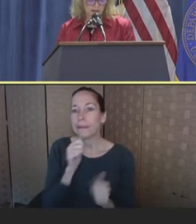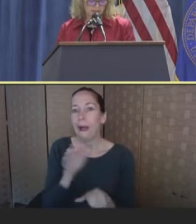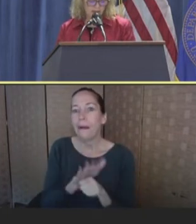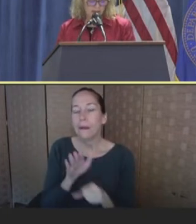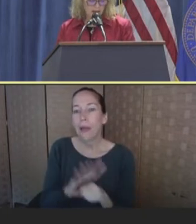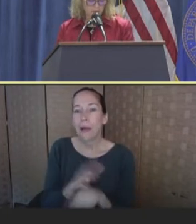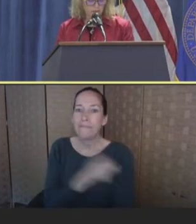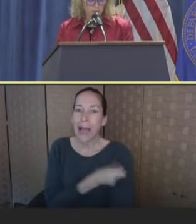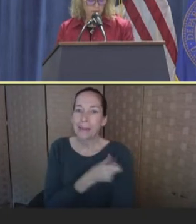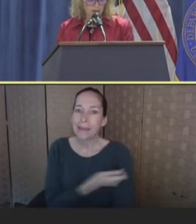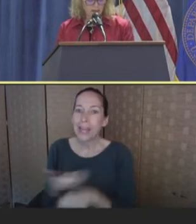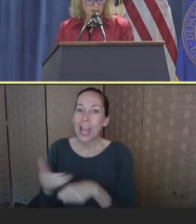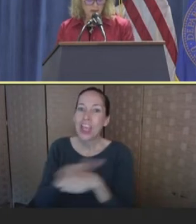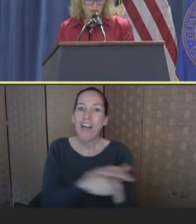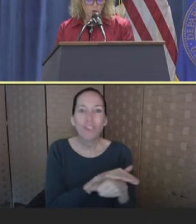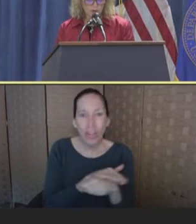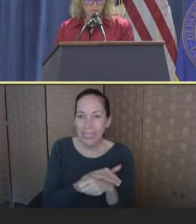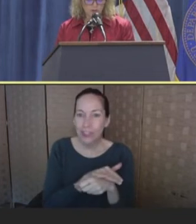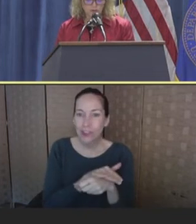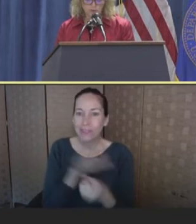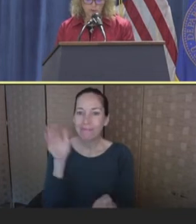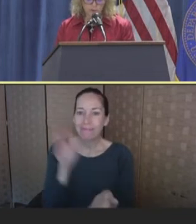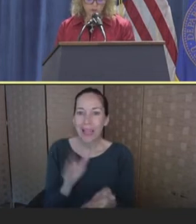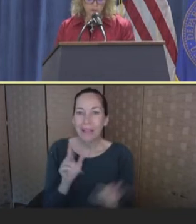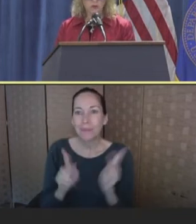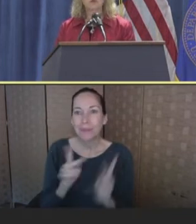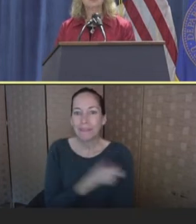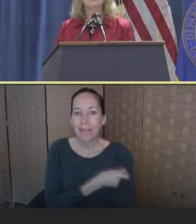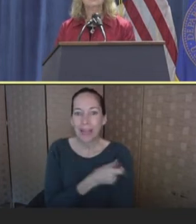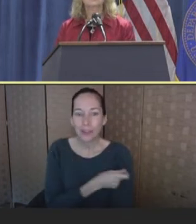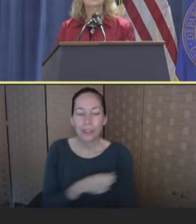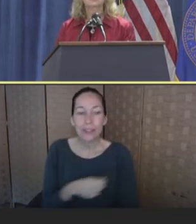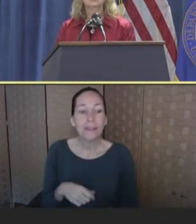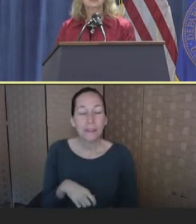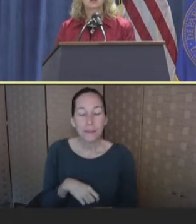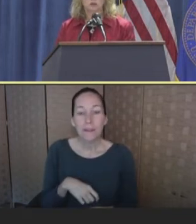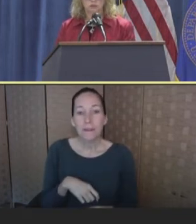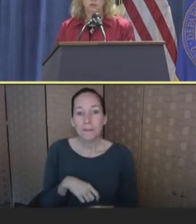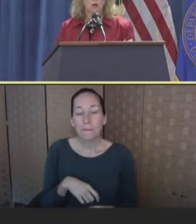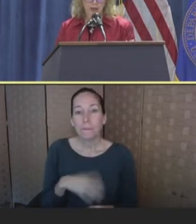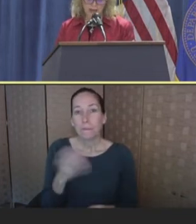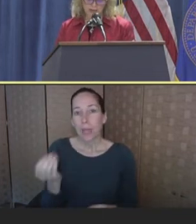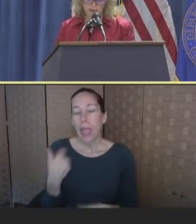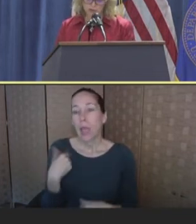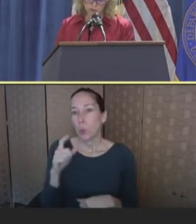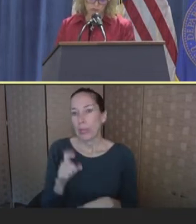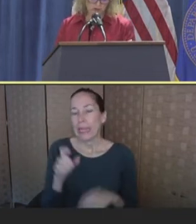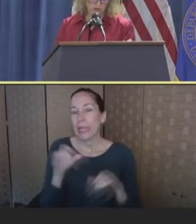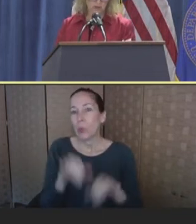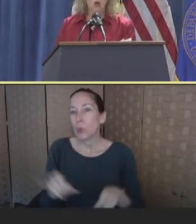I will review that. And the OPV was removed from the routine immunization schedule, as you know, back in the year 2000.